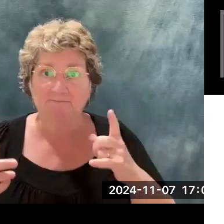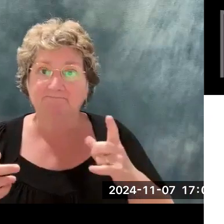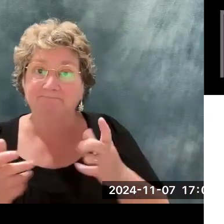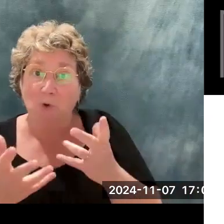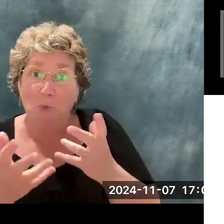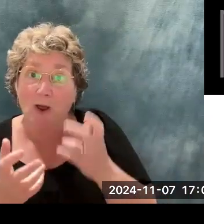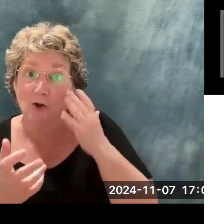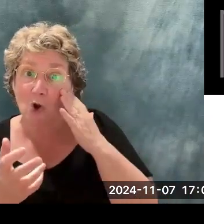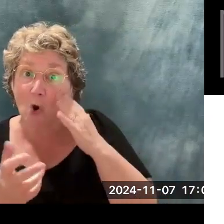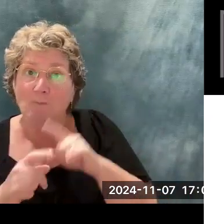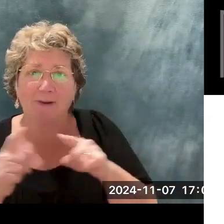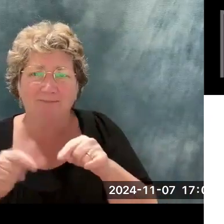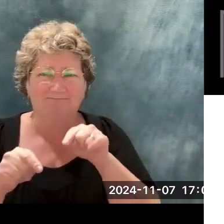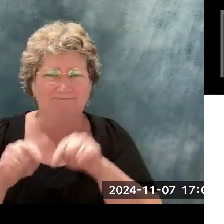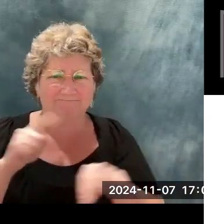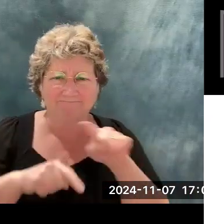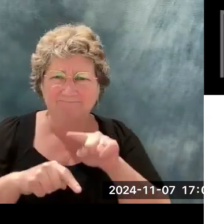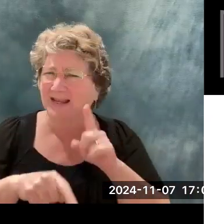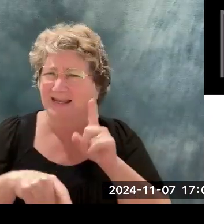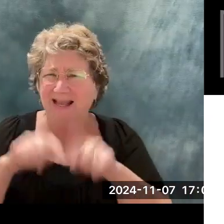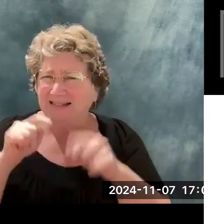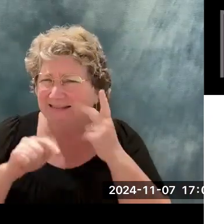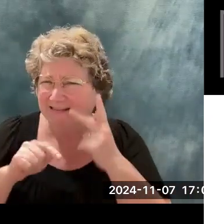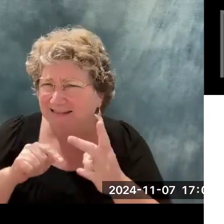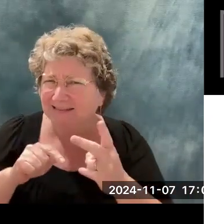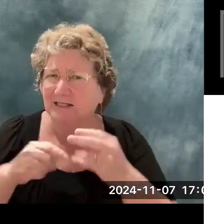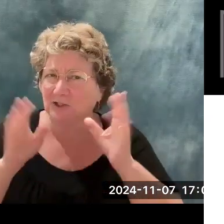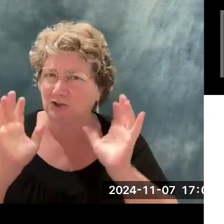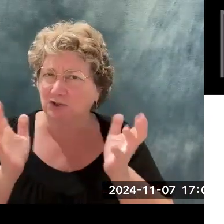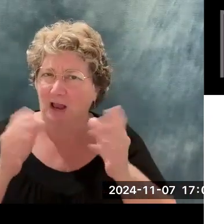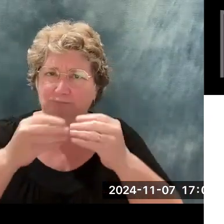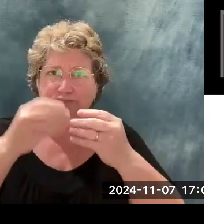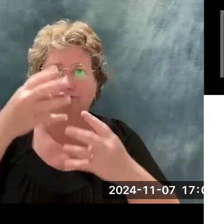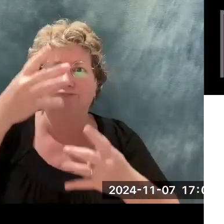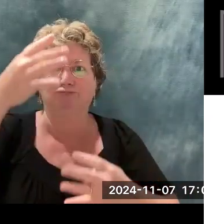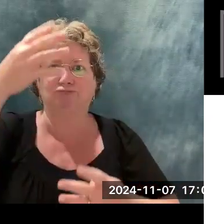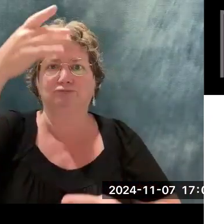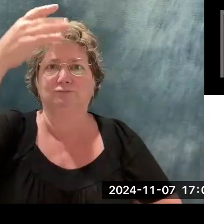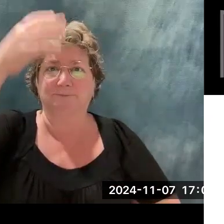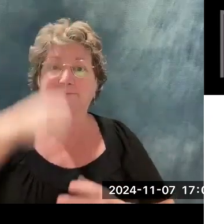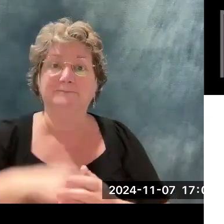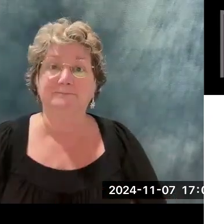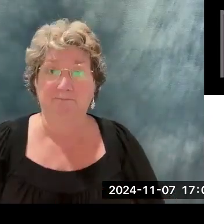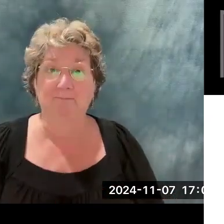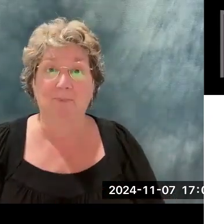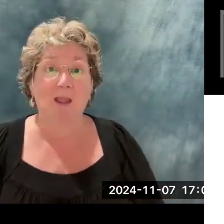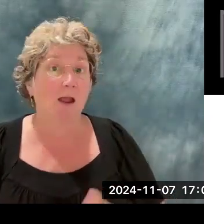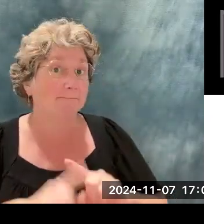Instead, for that, we have the Q&A button. When you select this button, a window will pop up.